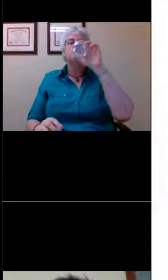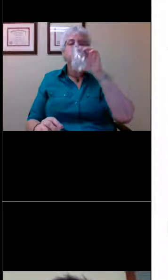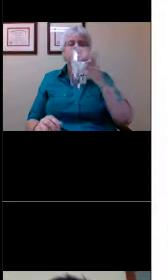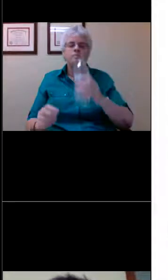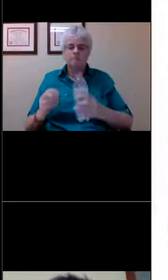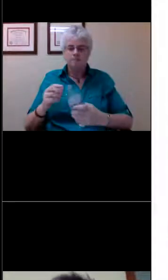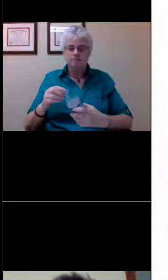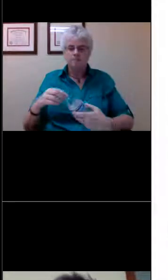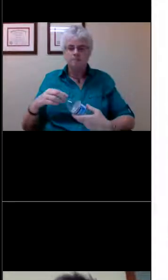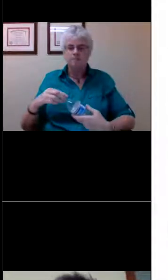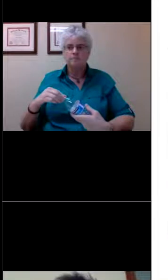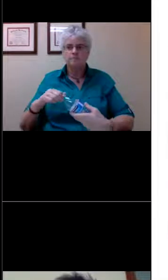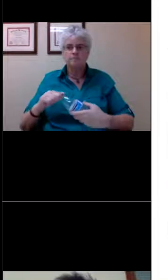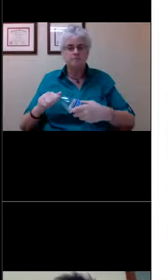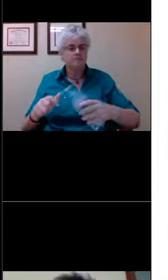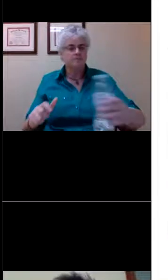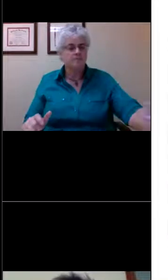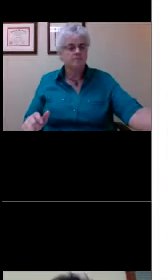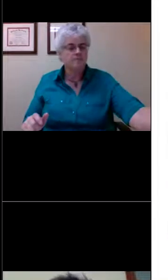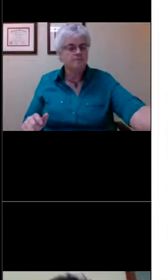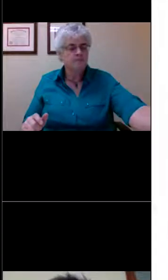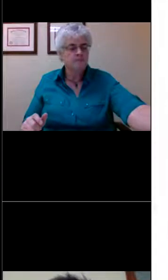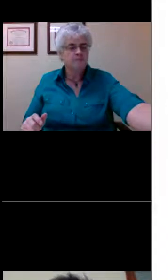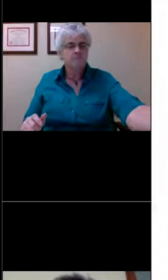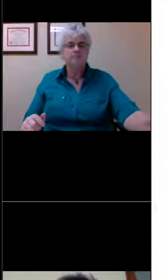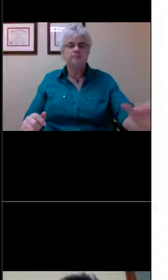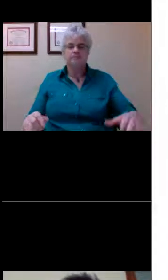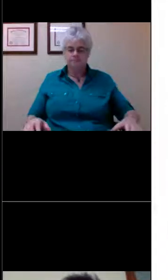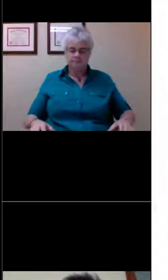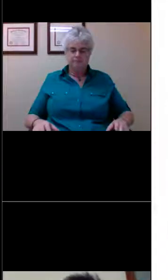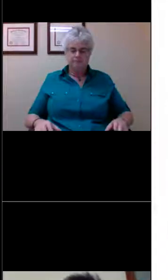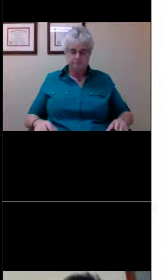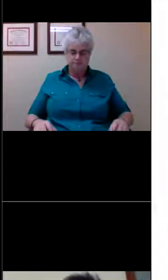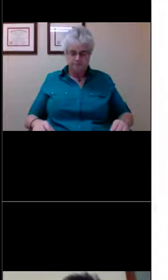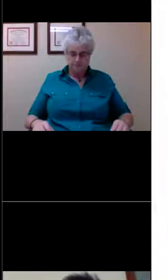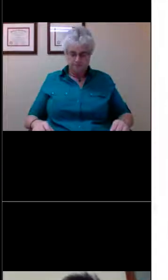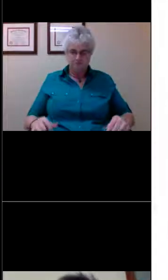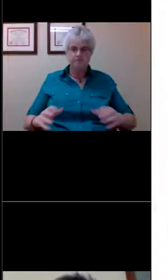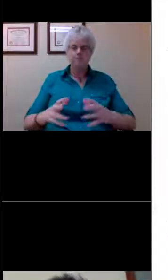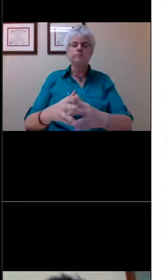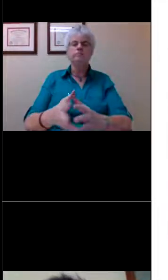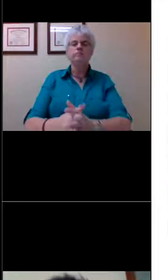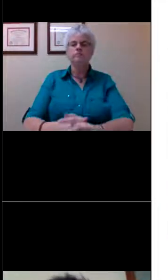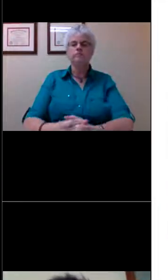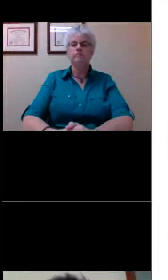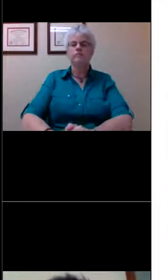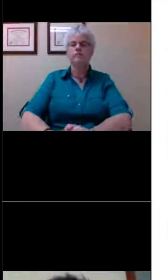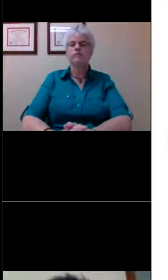out before the next time. Cierra: Okay, I took back the mouse and keyboard.